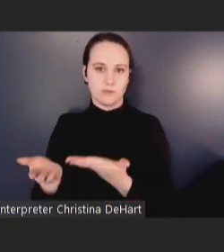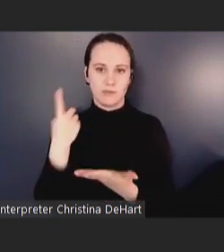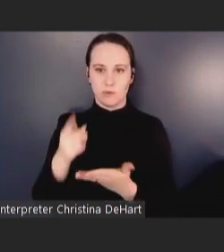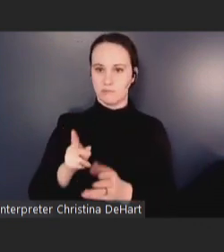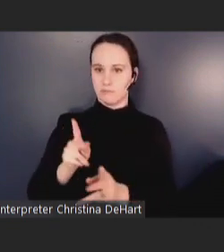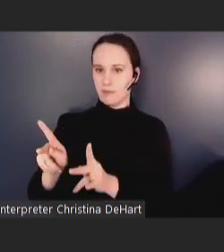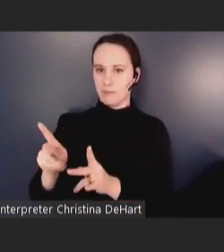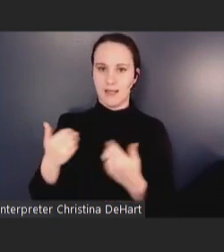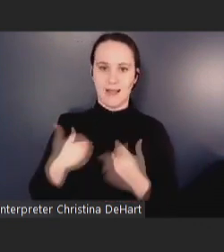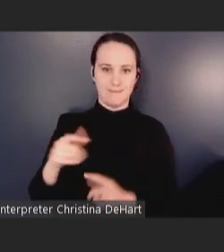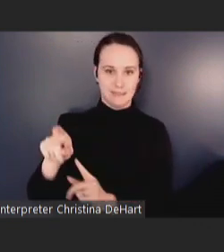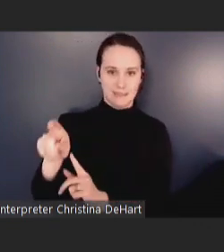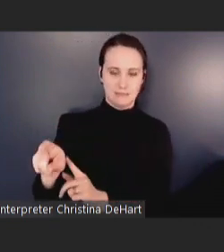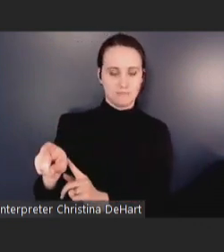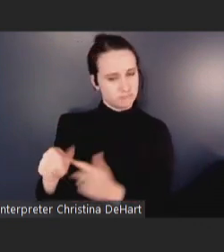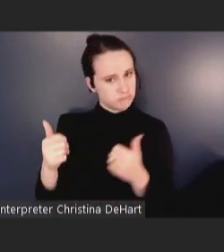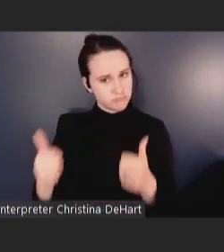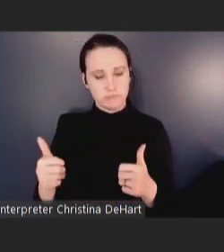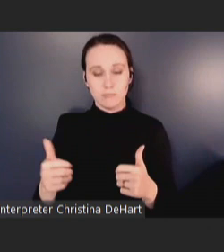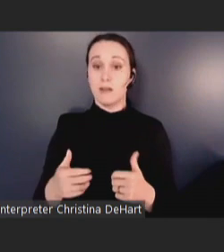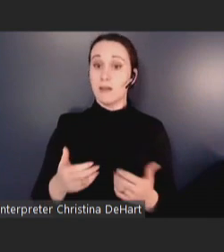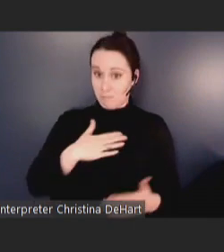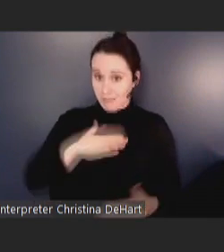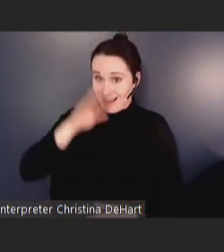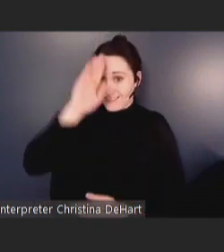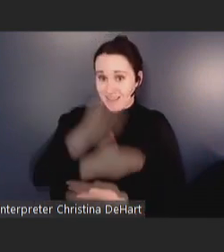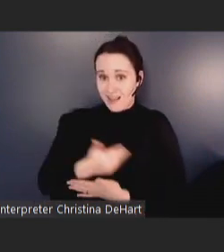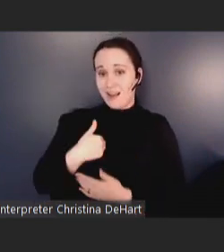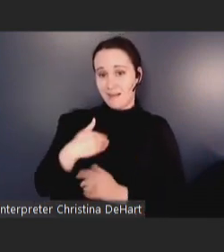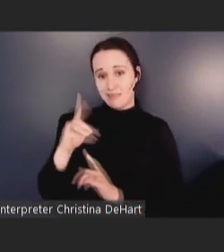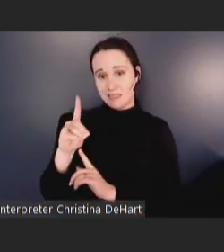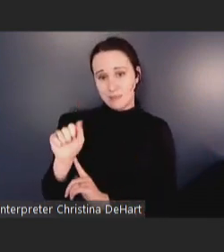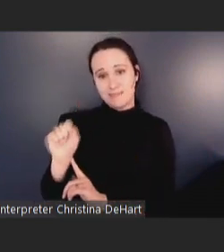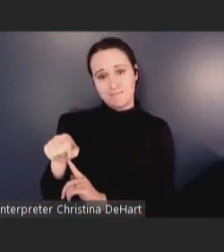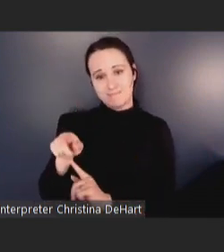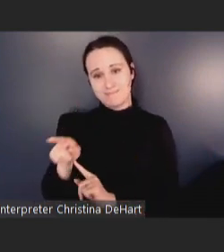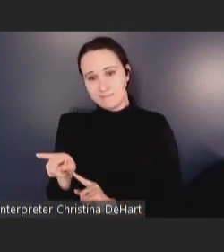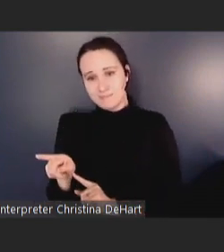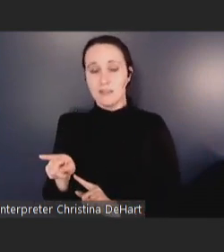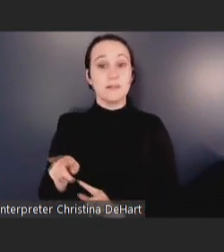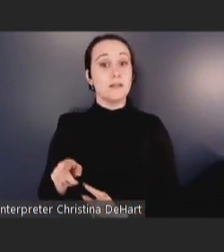needs. I have a son with disabilities, and I can tell you I've seen the good, the bad,